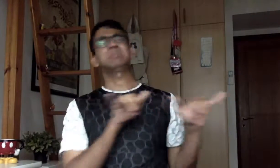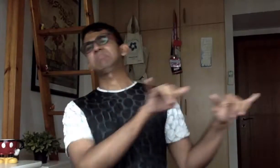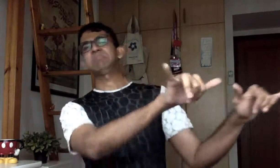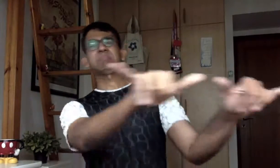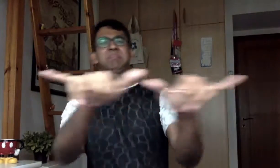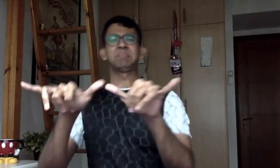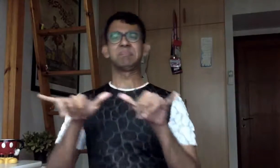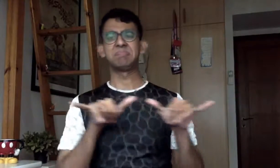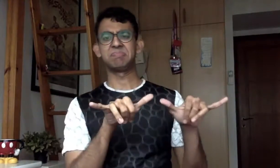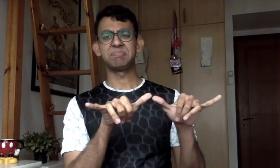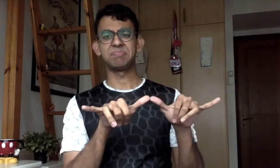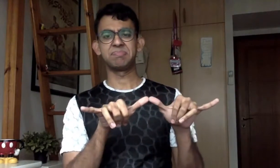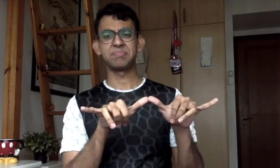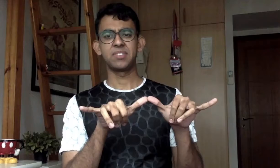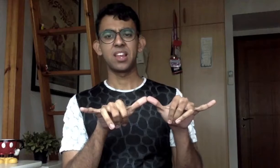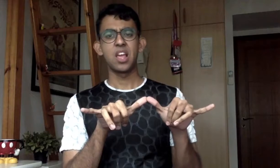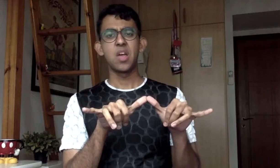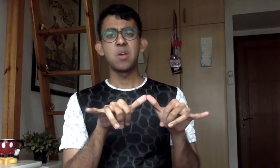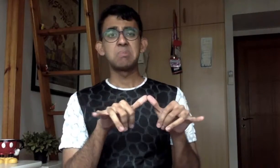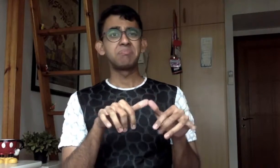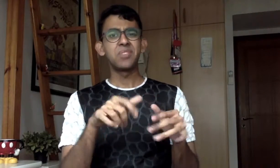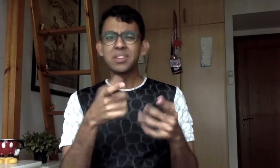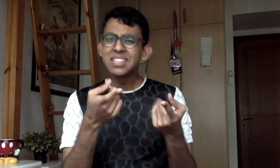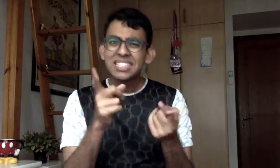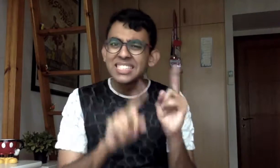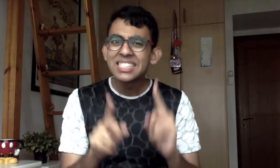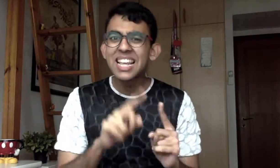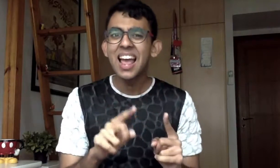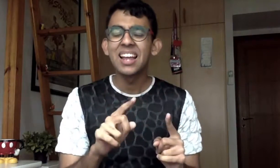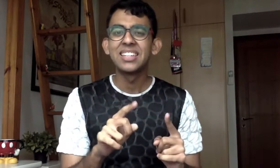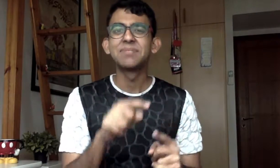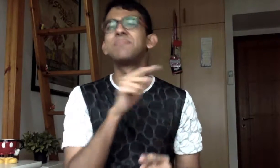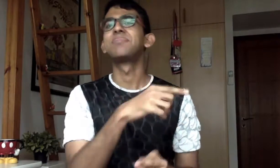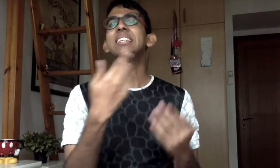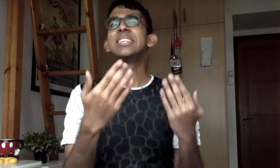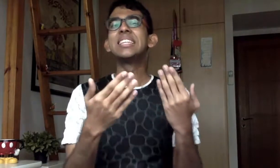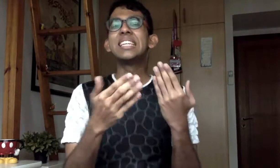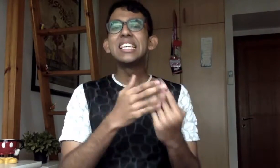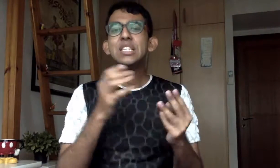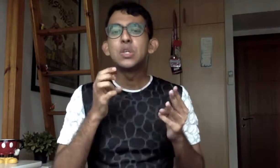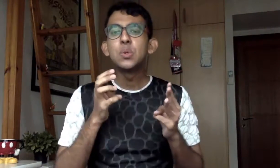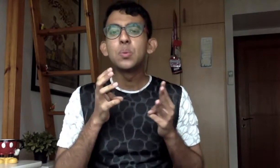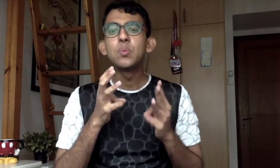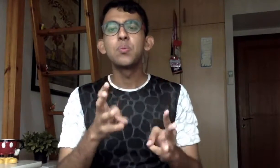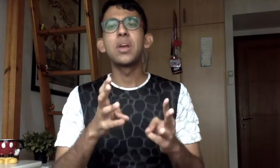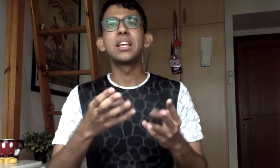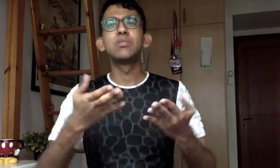We're all the same. Sign Language is an easy way